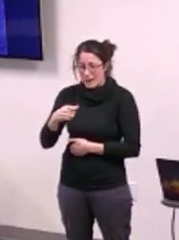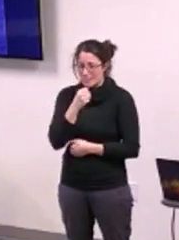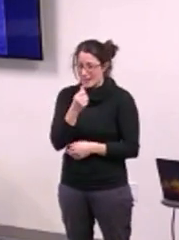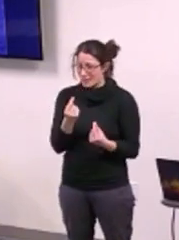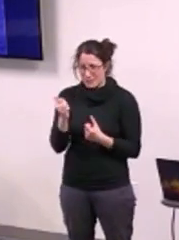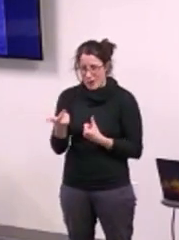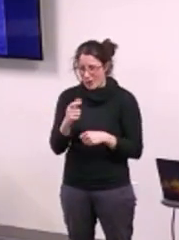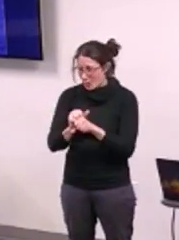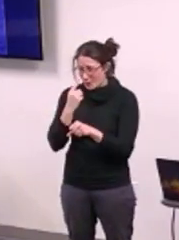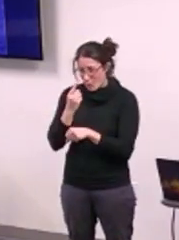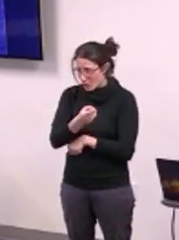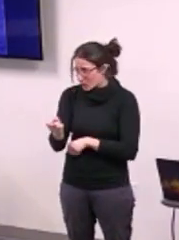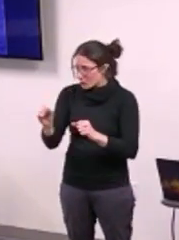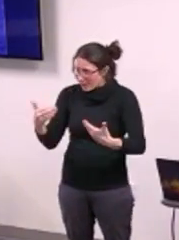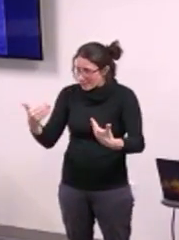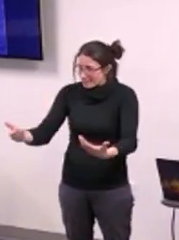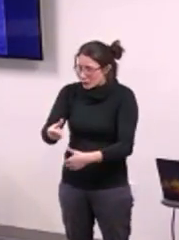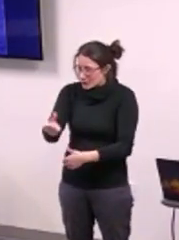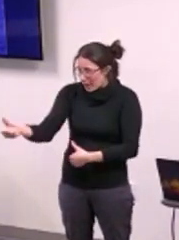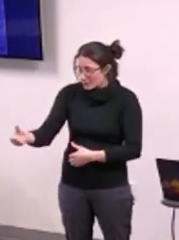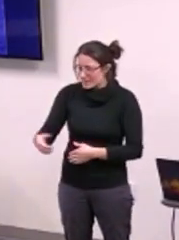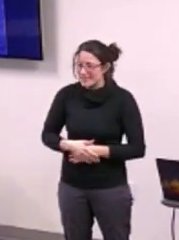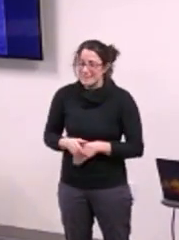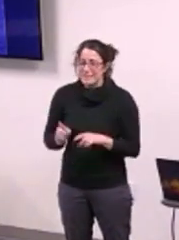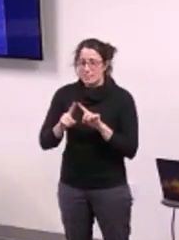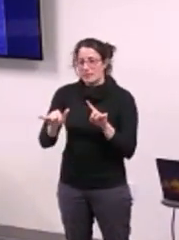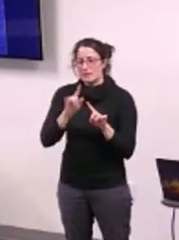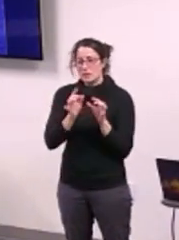It's really important that you actually do, do this research.